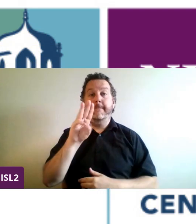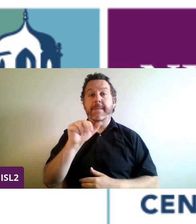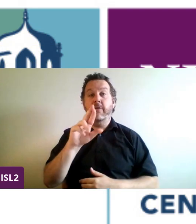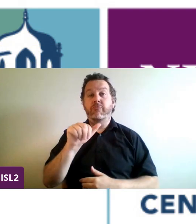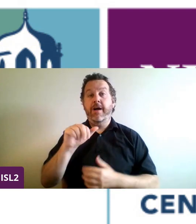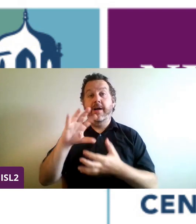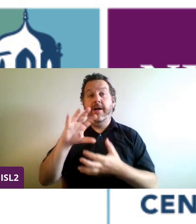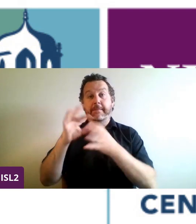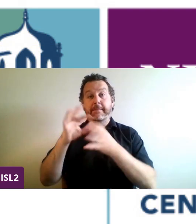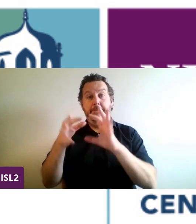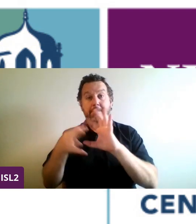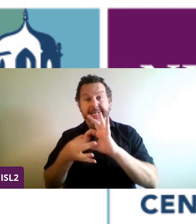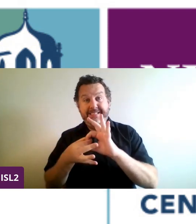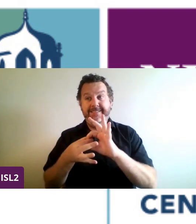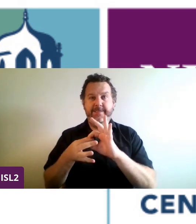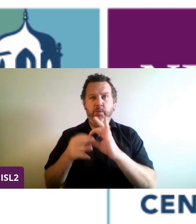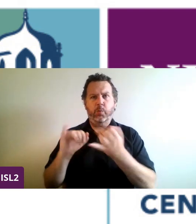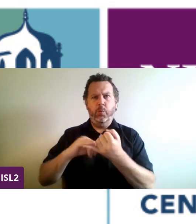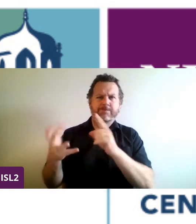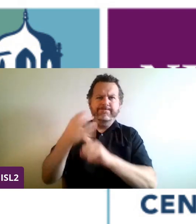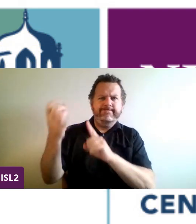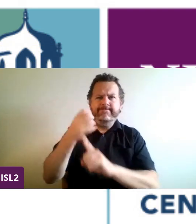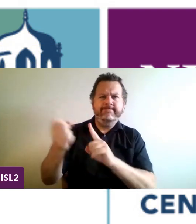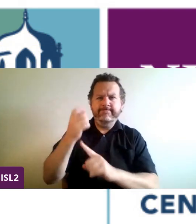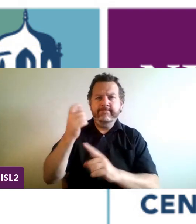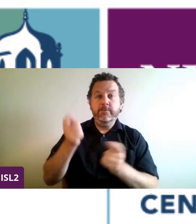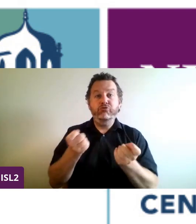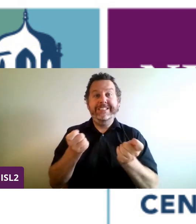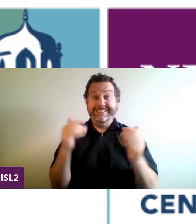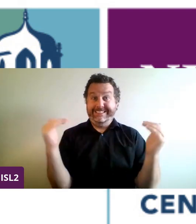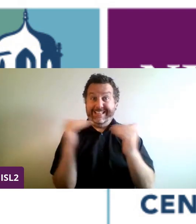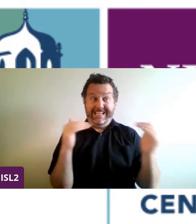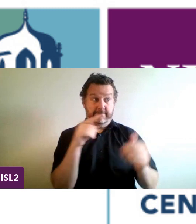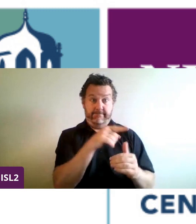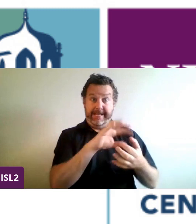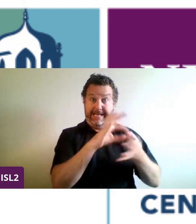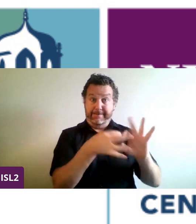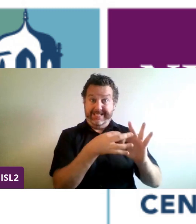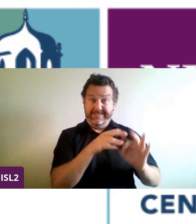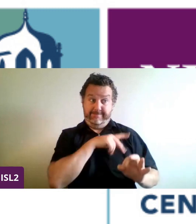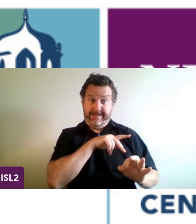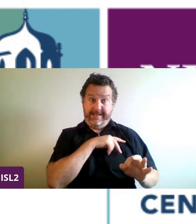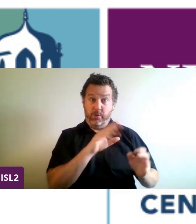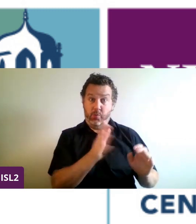They're not treated equally. It comes back to not just discrimination but something about